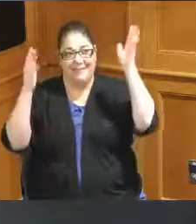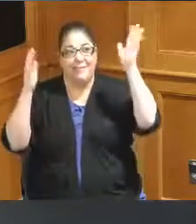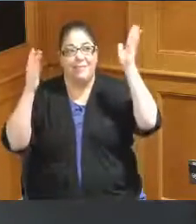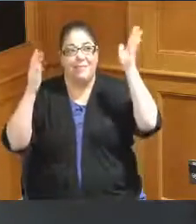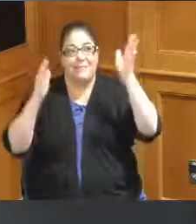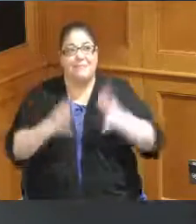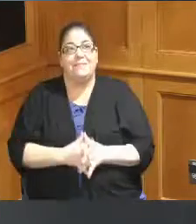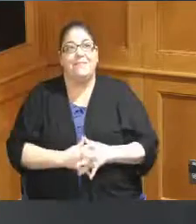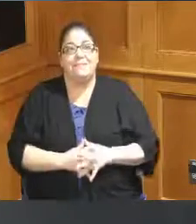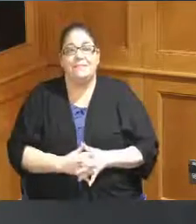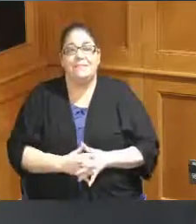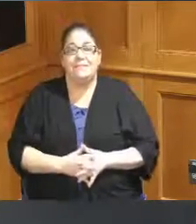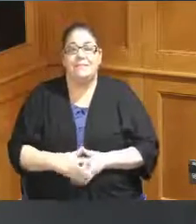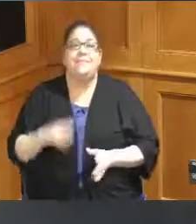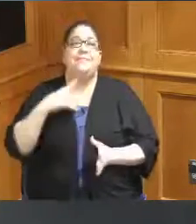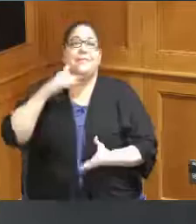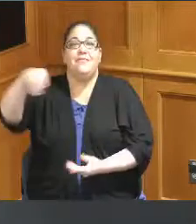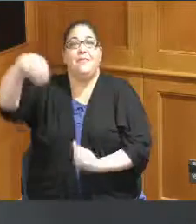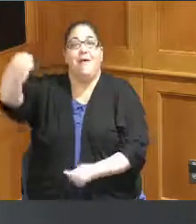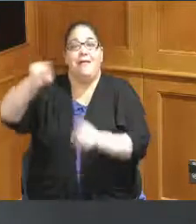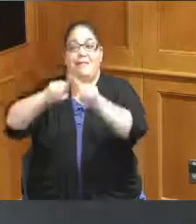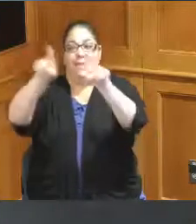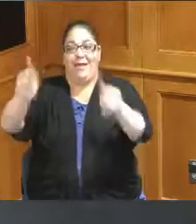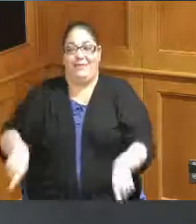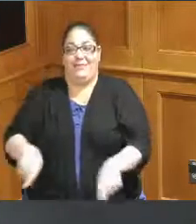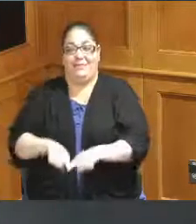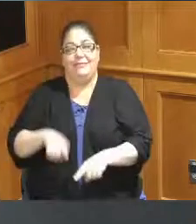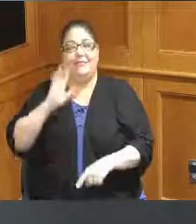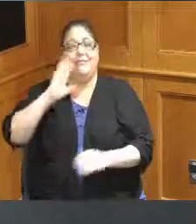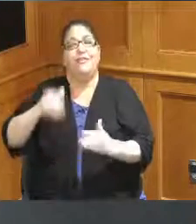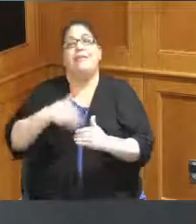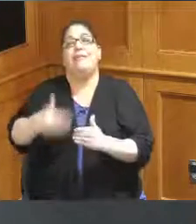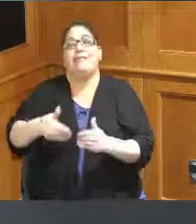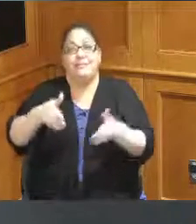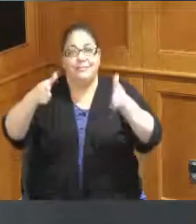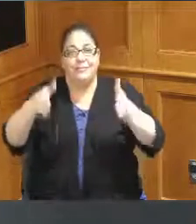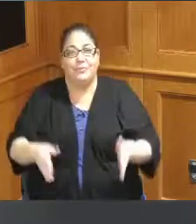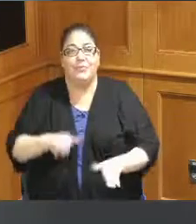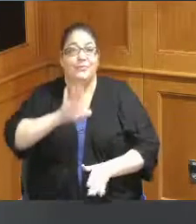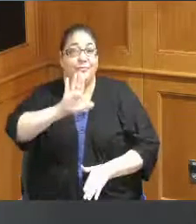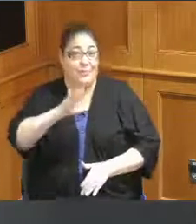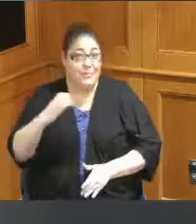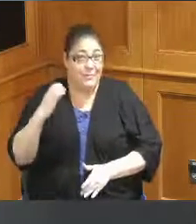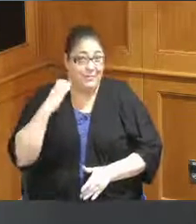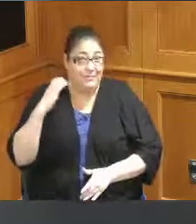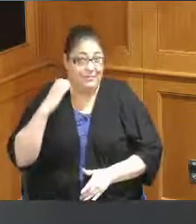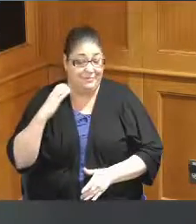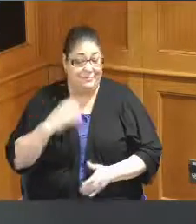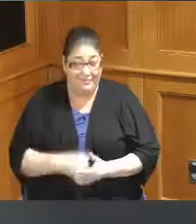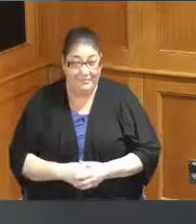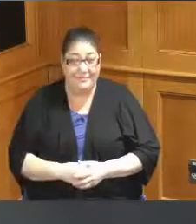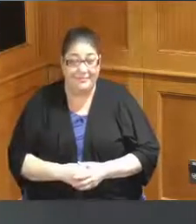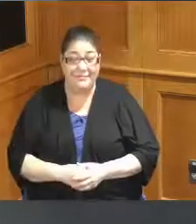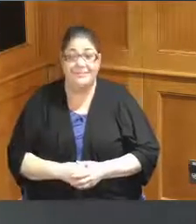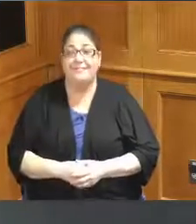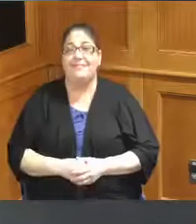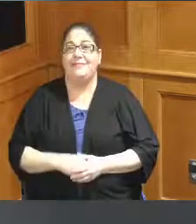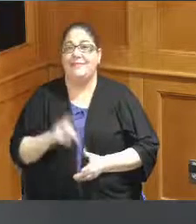so I have a proclamation for this next individual who is your coach and wanted to read